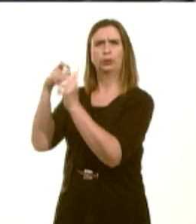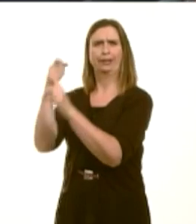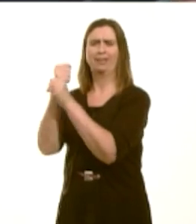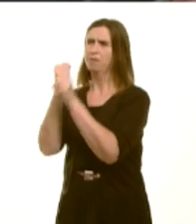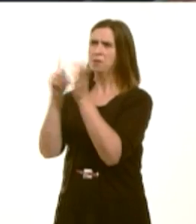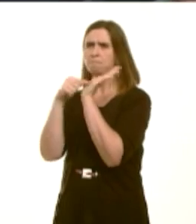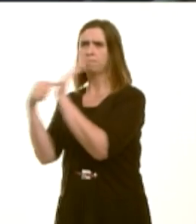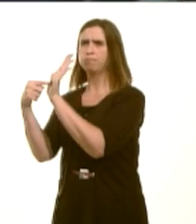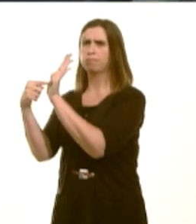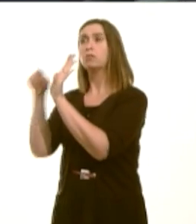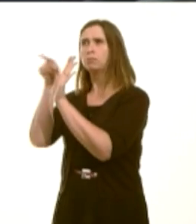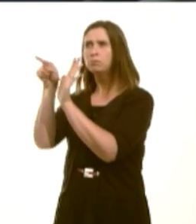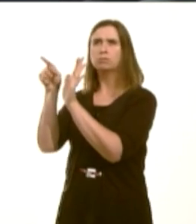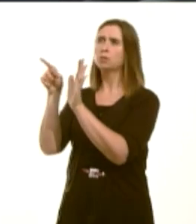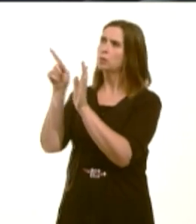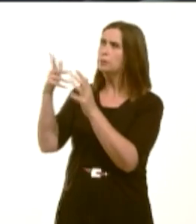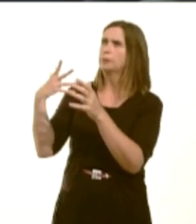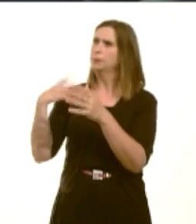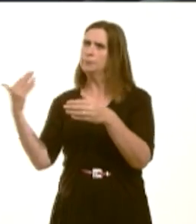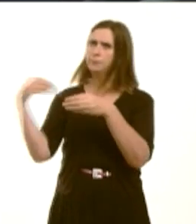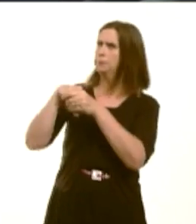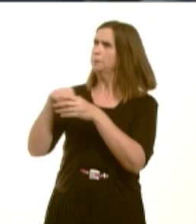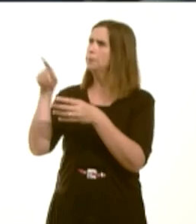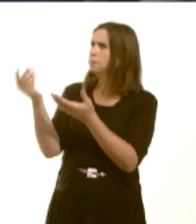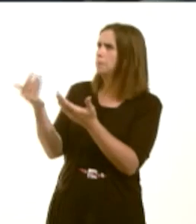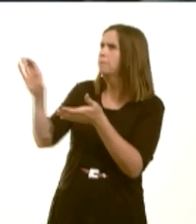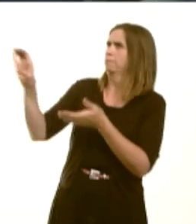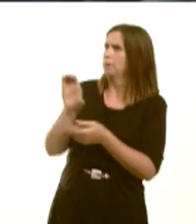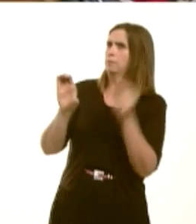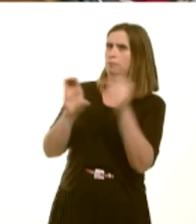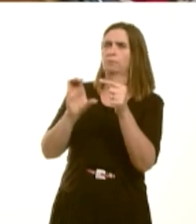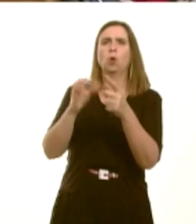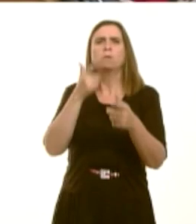of the intervention on their part, and putting forward funds to carry out these restorations,